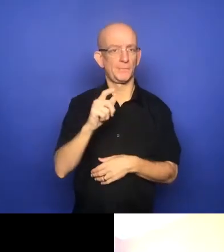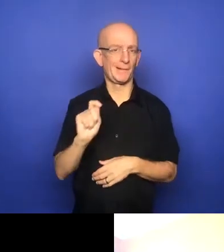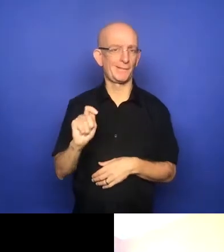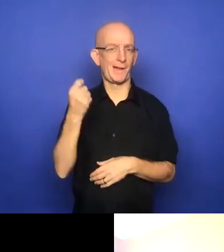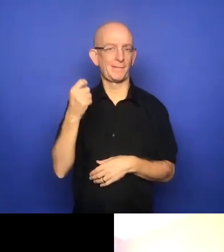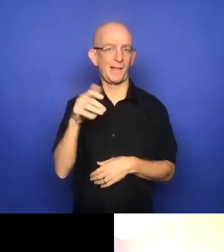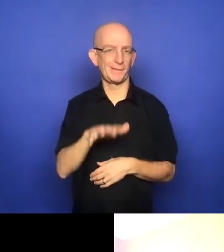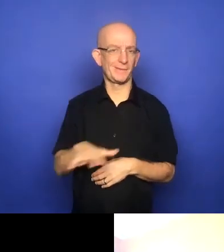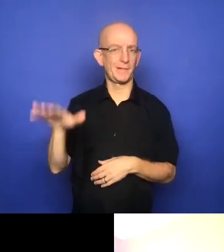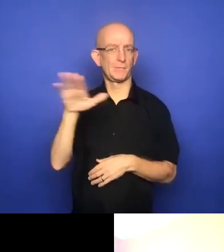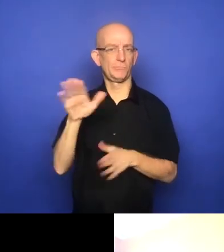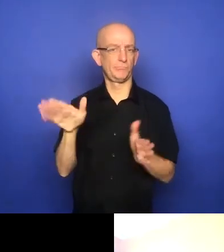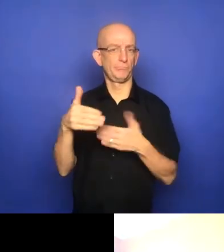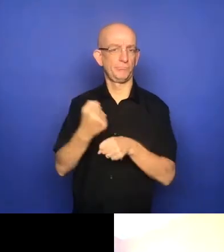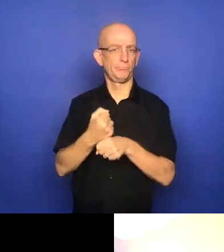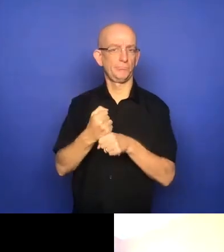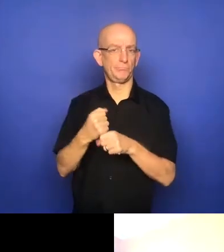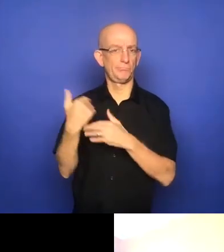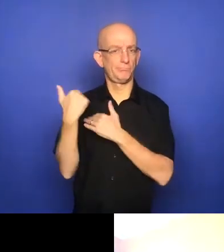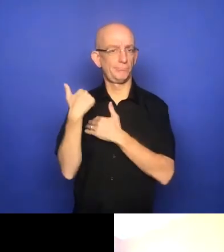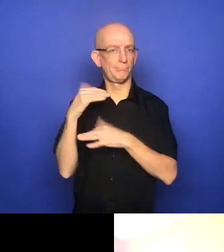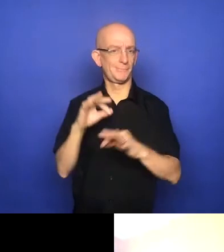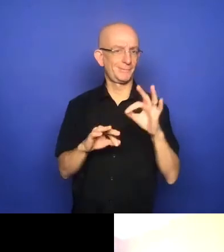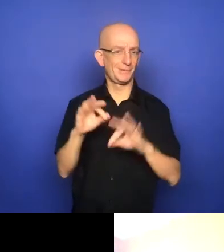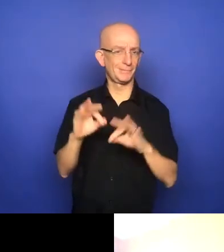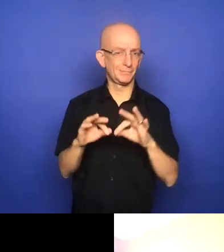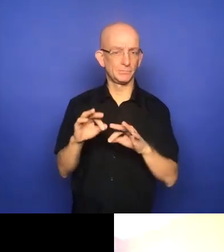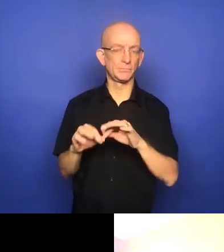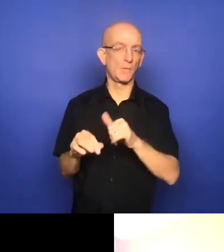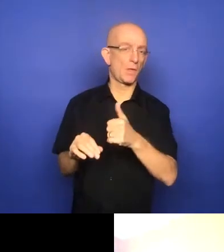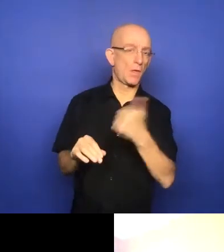Bureau of Statistics and other Government departments, and